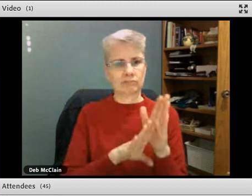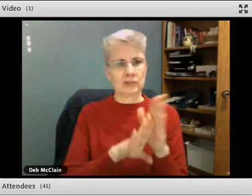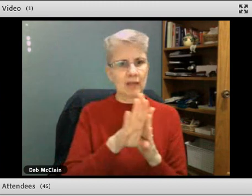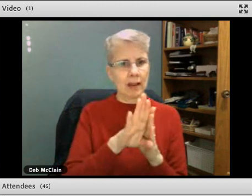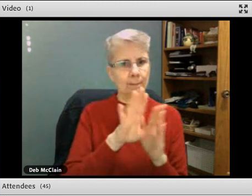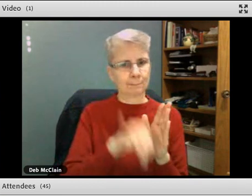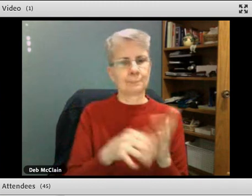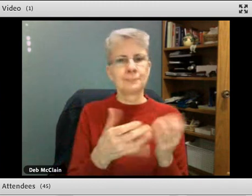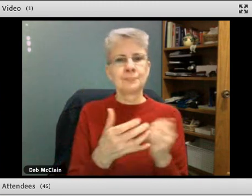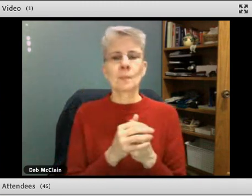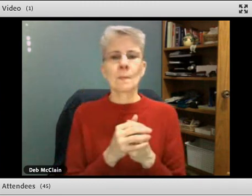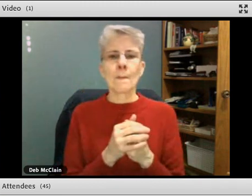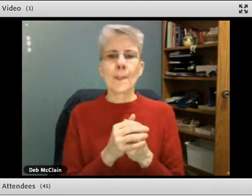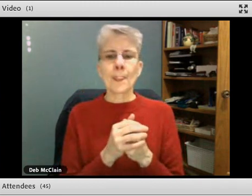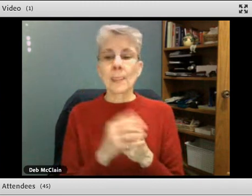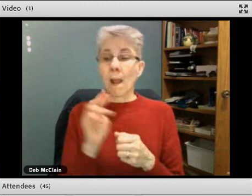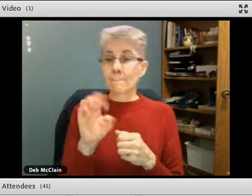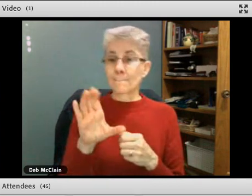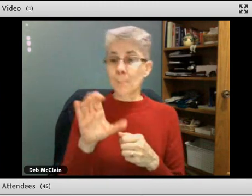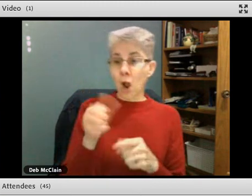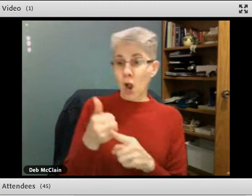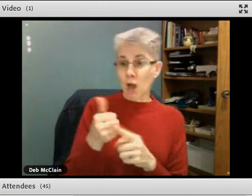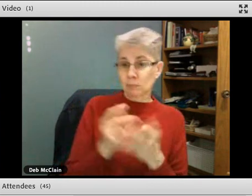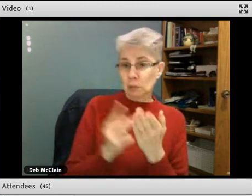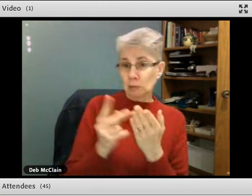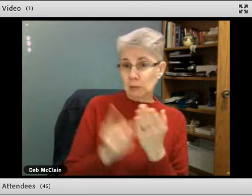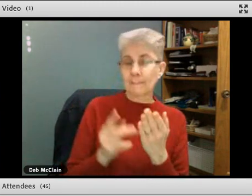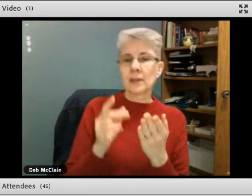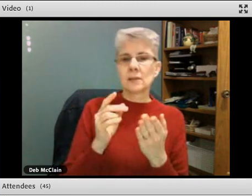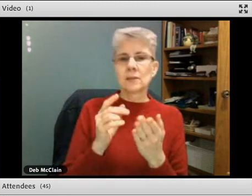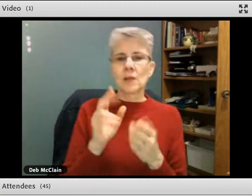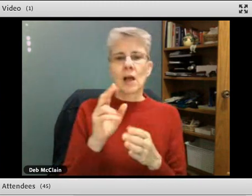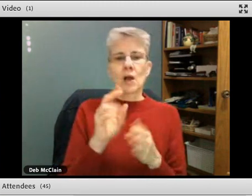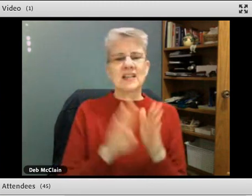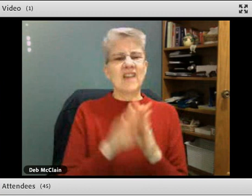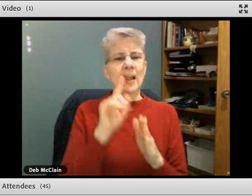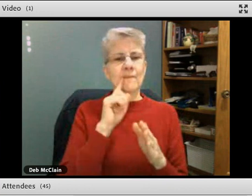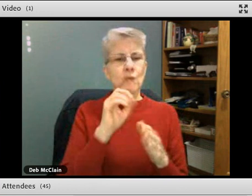MARC was developed using numbers for tagging instead of text.